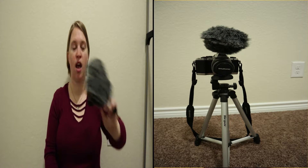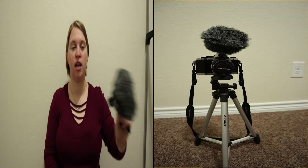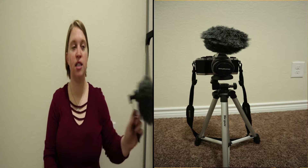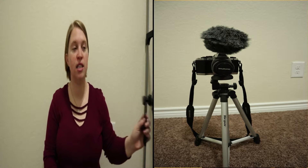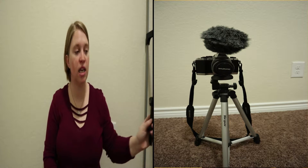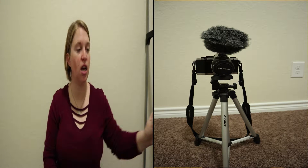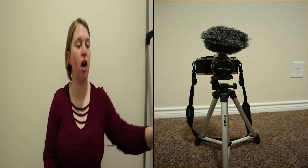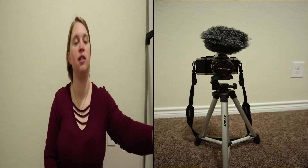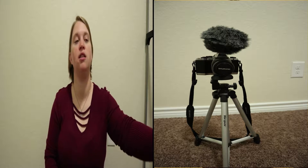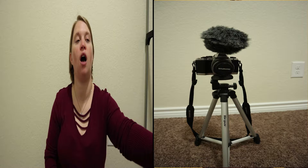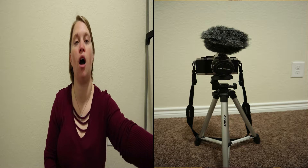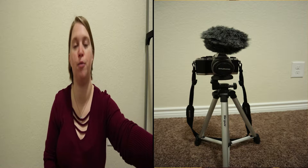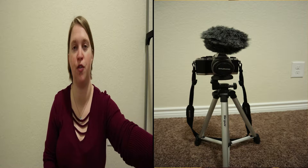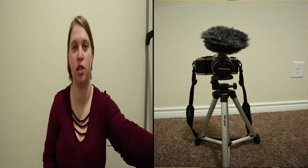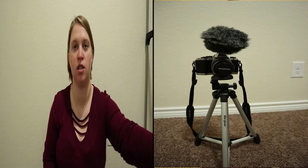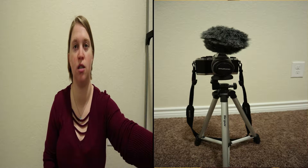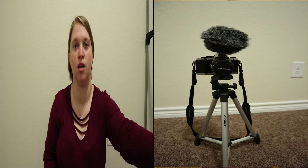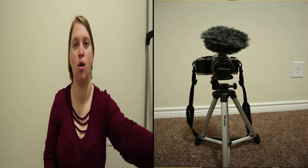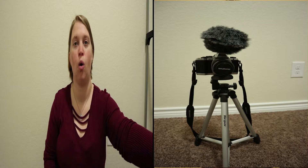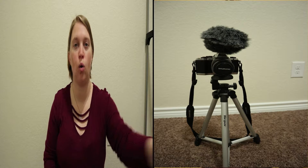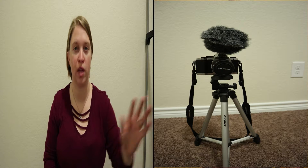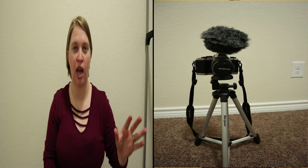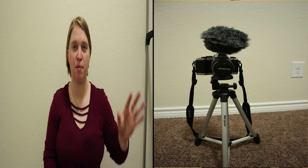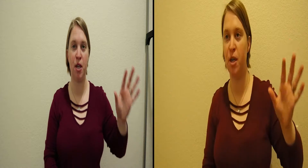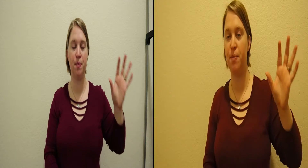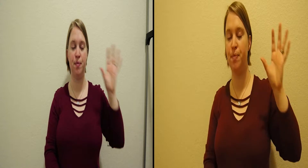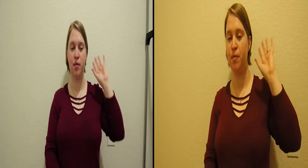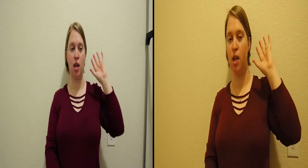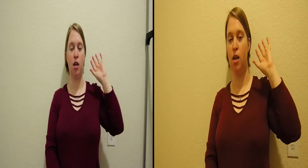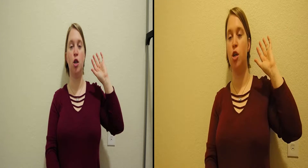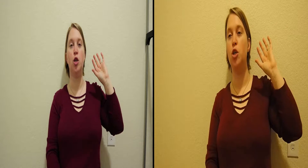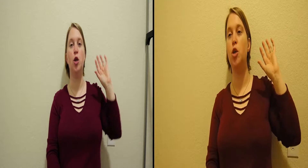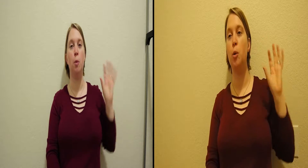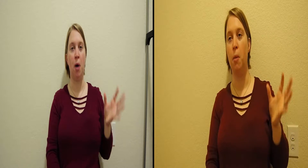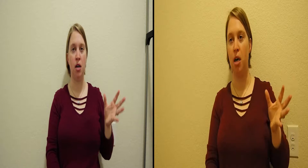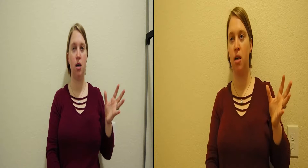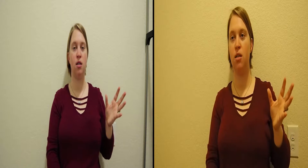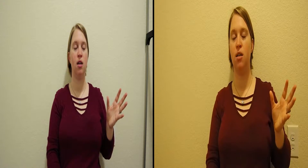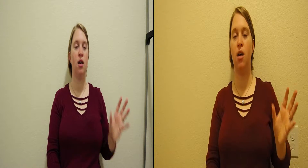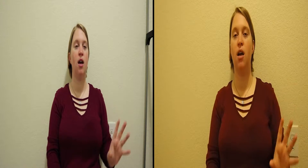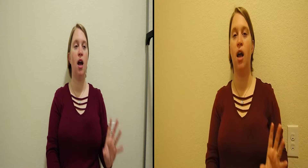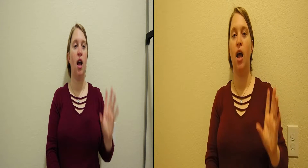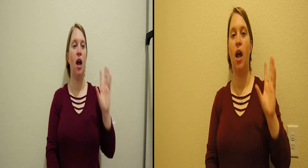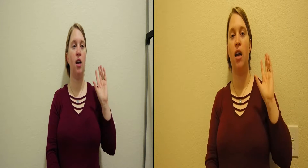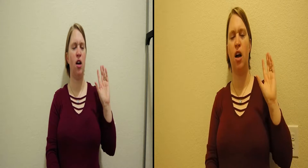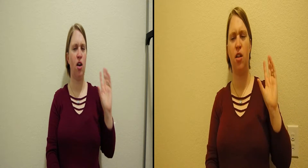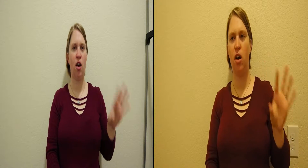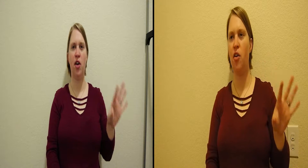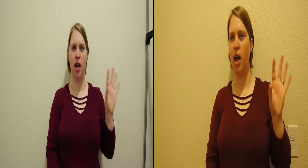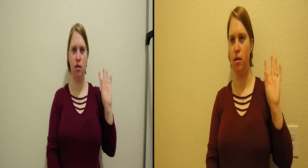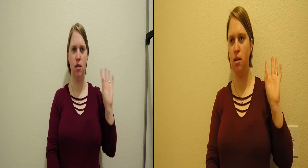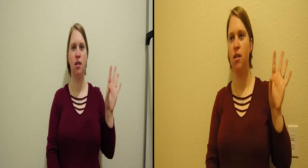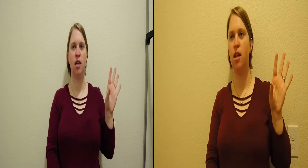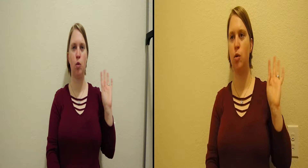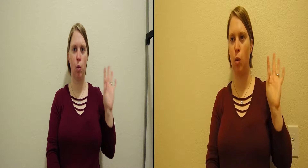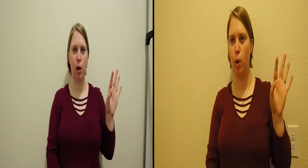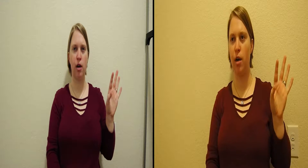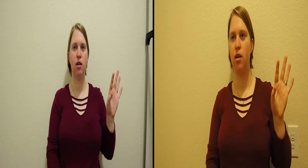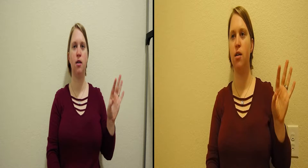sitting on top of this old camera, humongous and I thought okay this will work